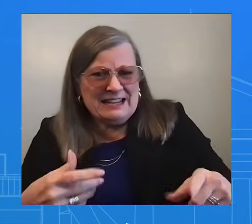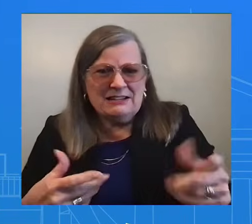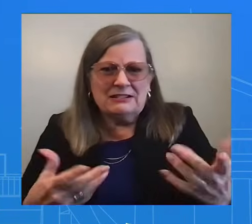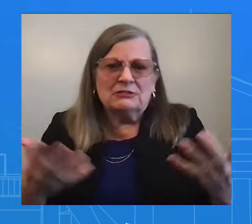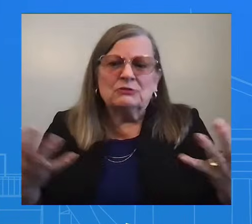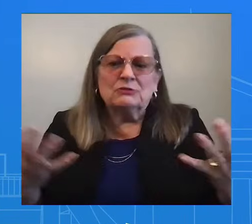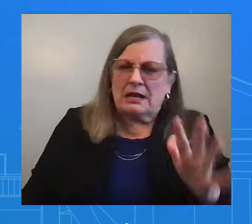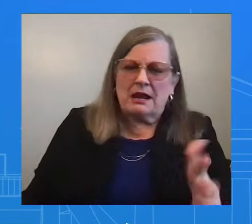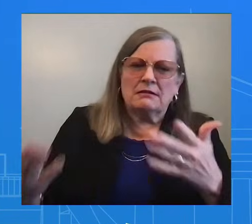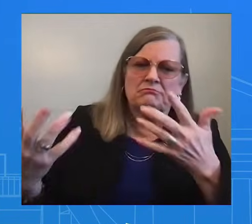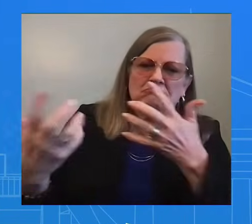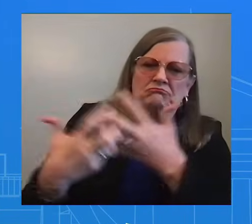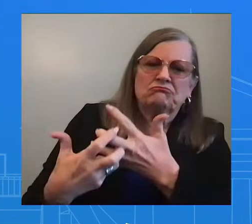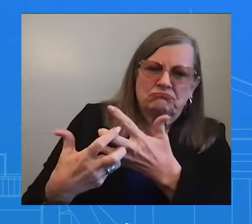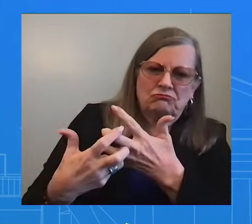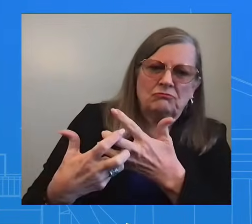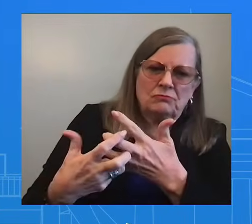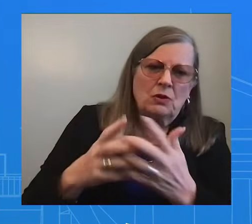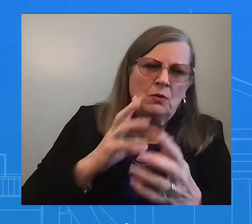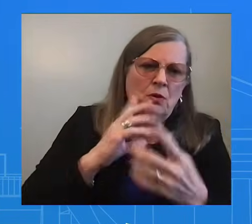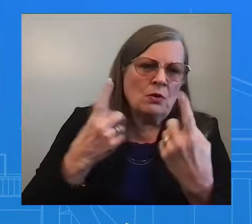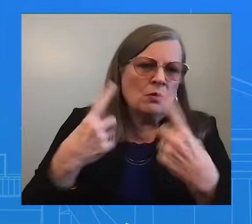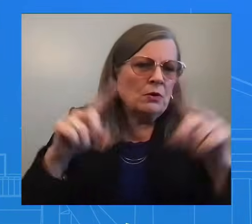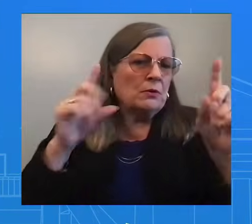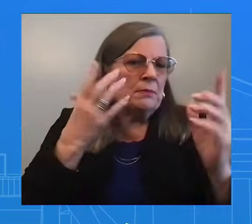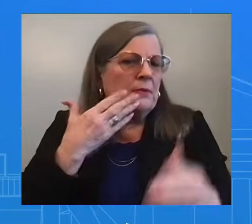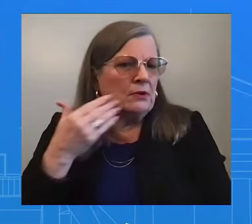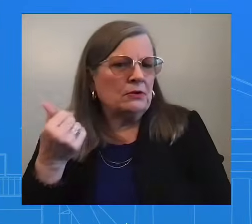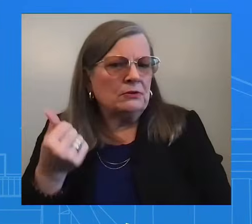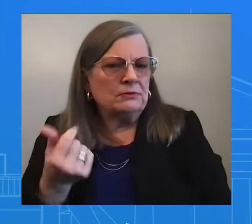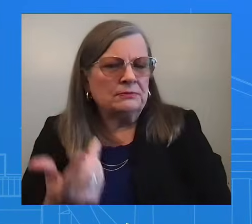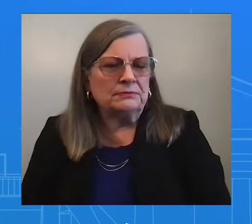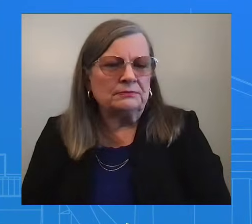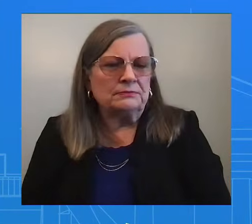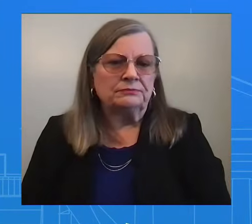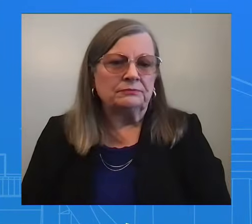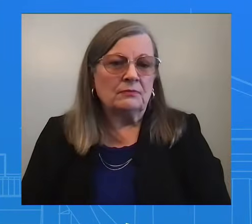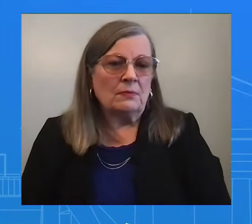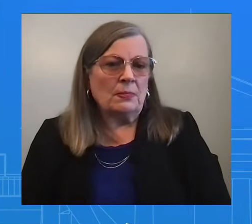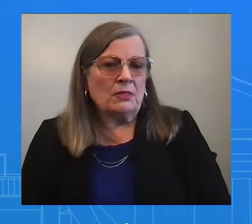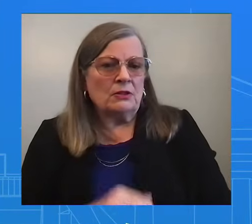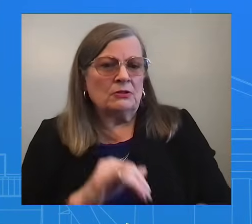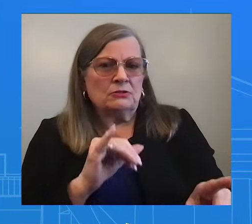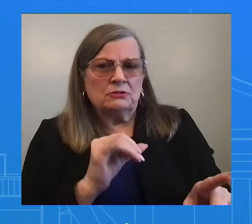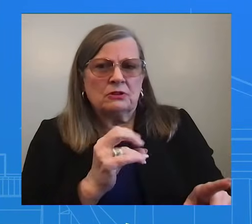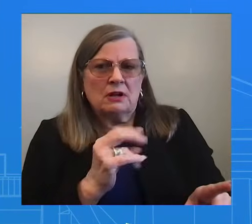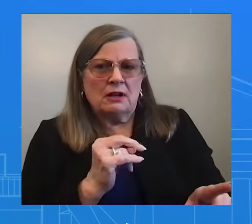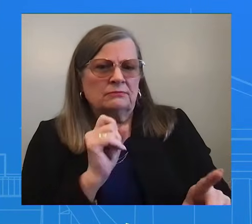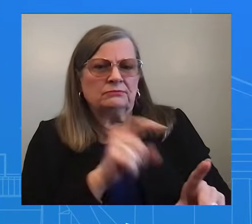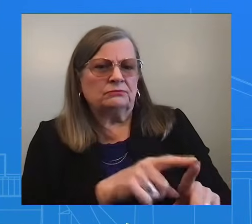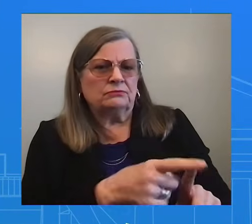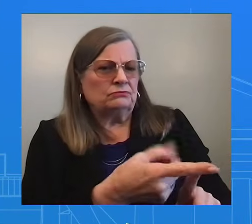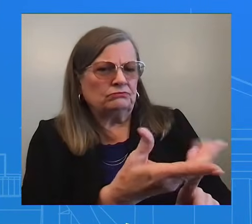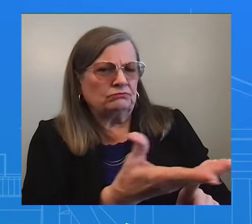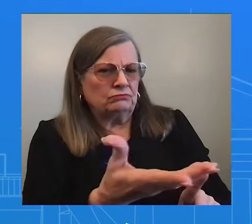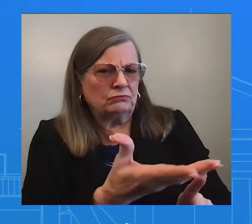The Press: John, can you share just here today, since this may be one of the last briefings for a while, your assessment of where the status is of potential talks